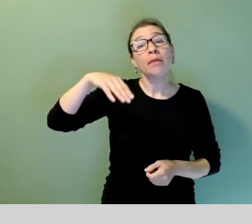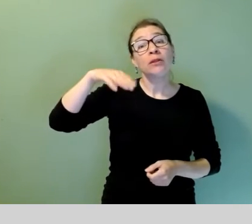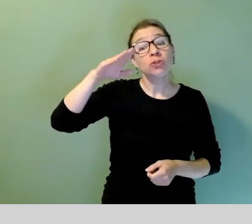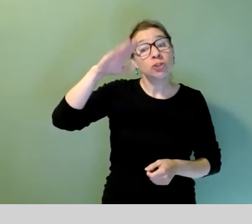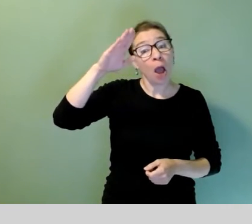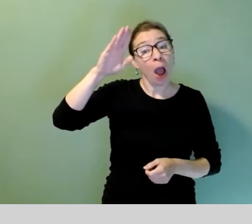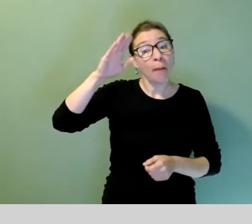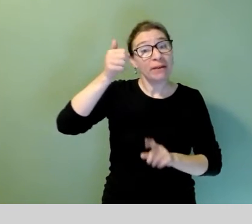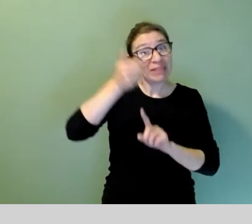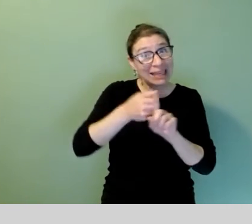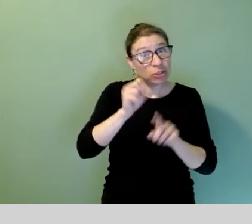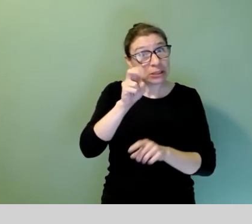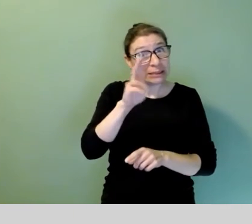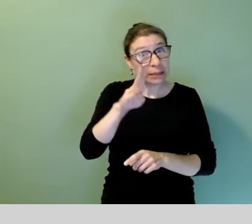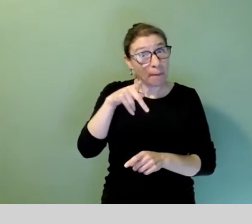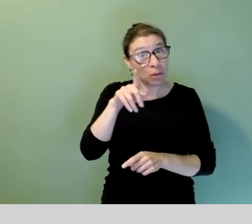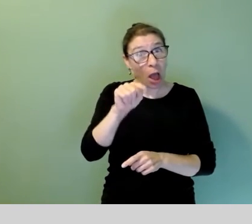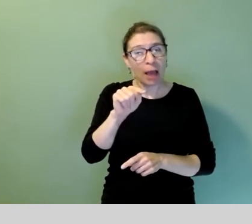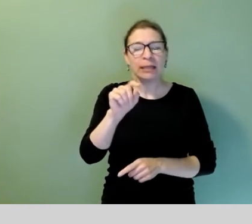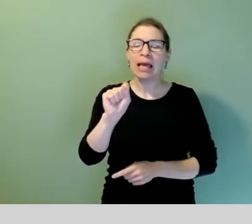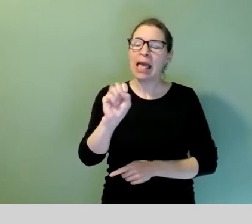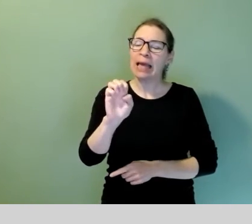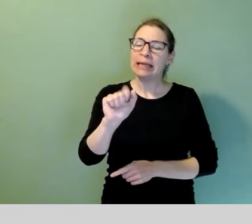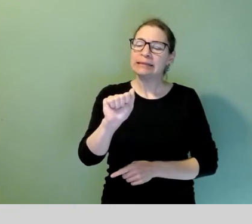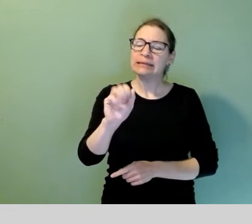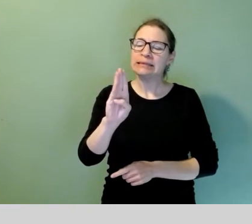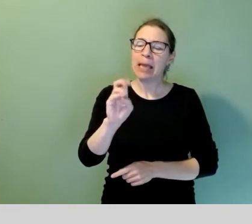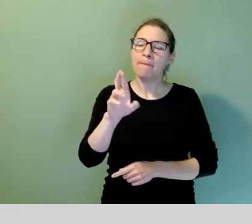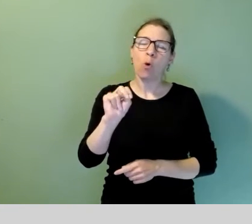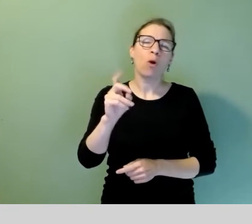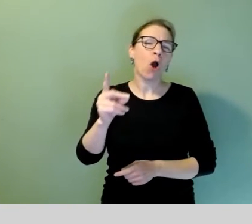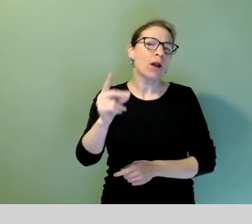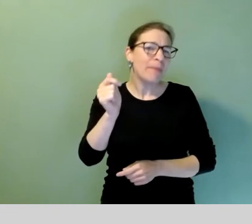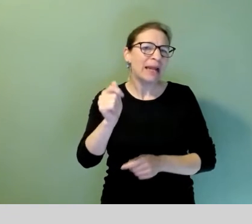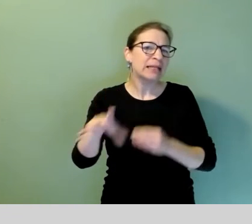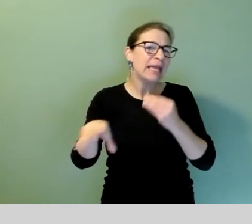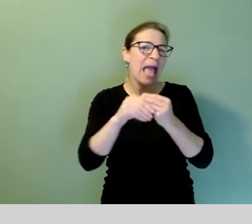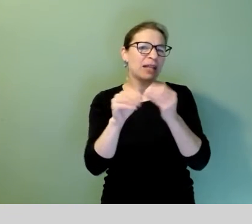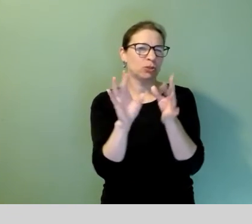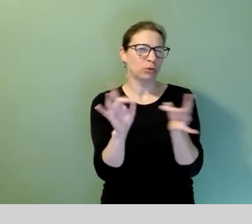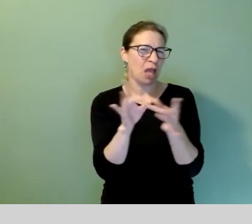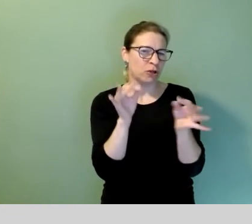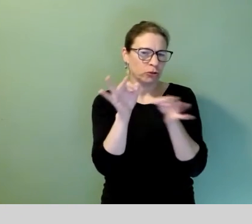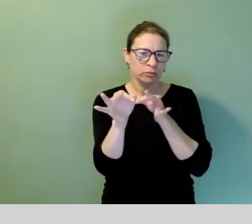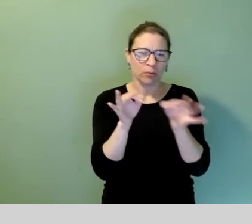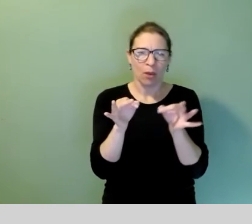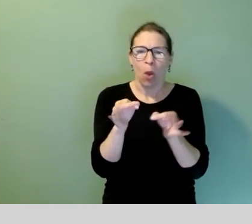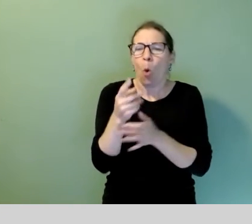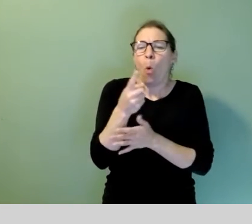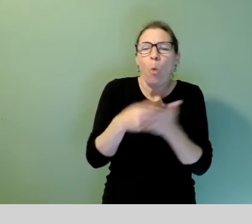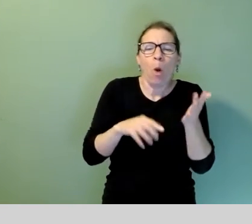on the top of each subplot, seaborn automatically adds a little annotation describing what is the slice